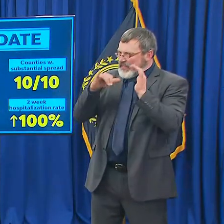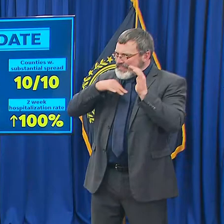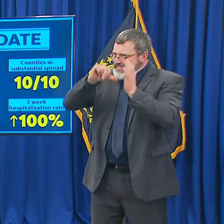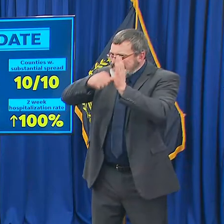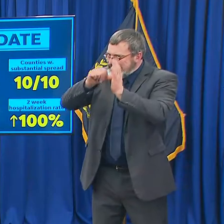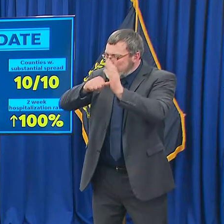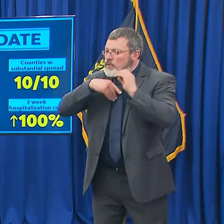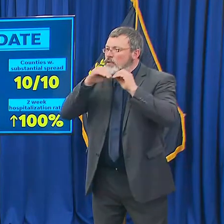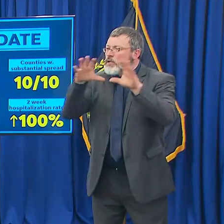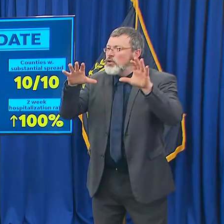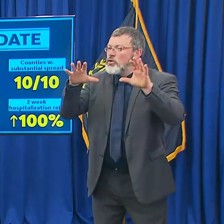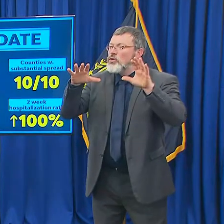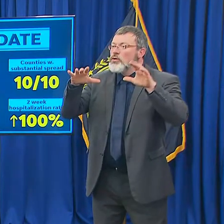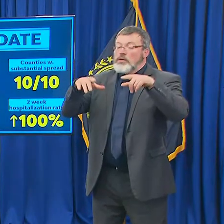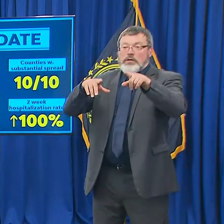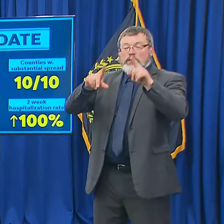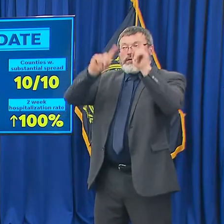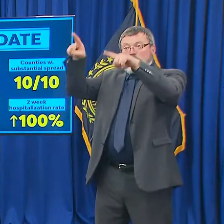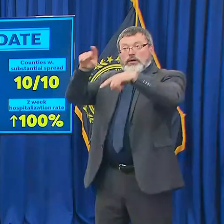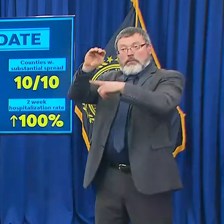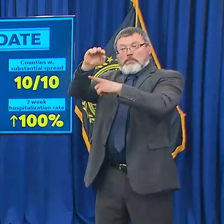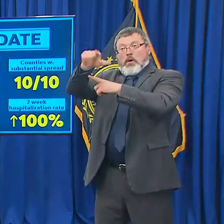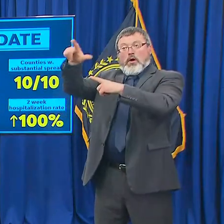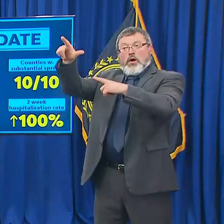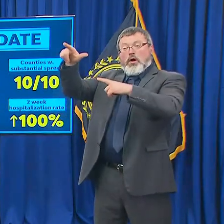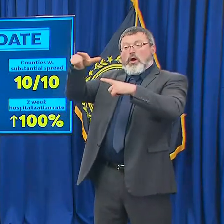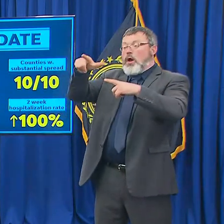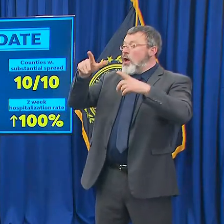I go to a gas station Nobody's wearing a convenience store.